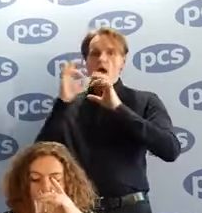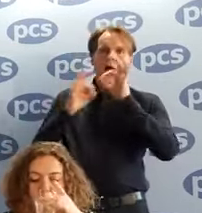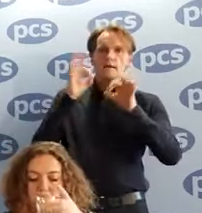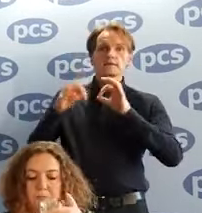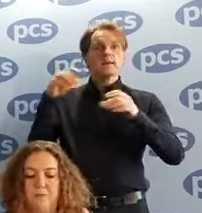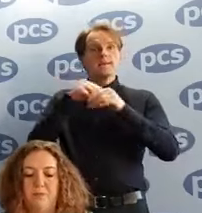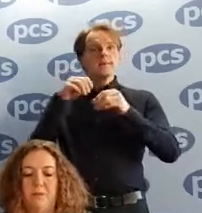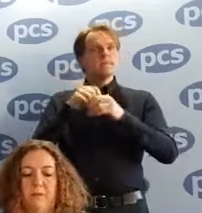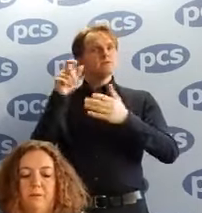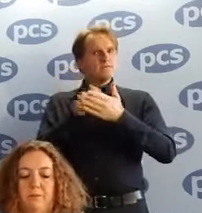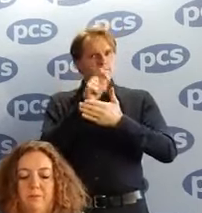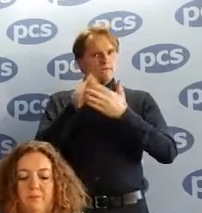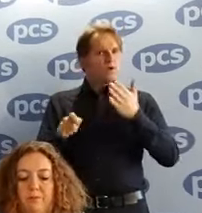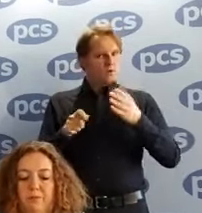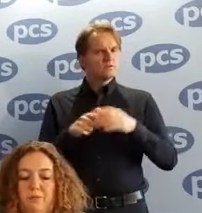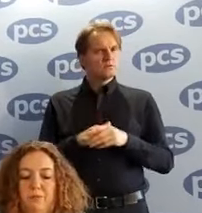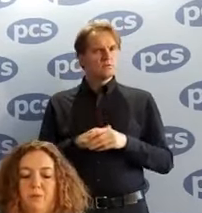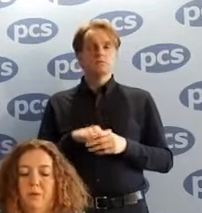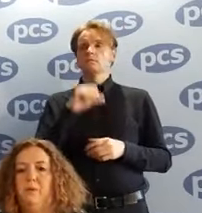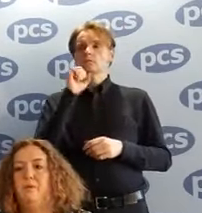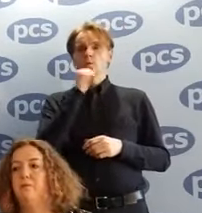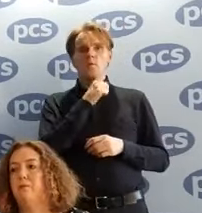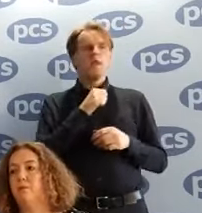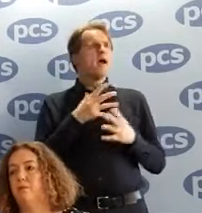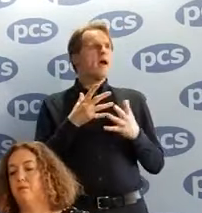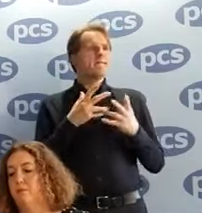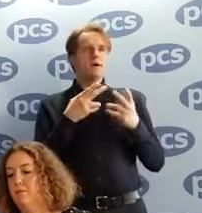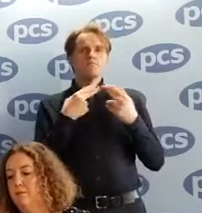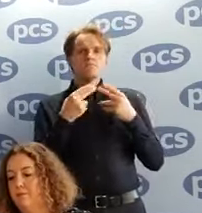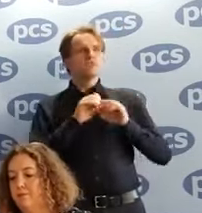the media, we will be issuing press releases, I can tell you that we will be